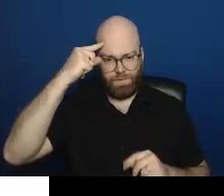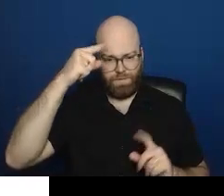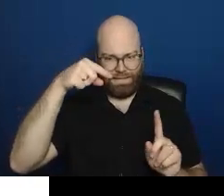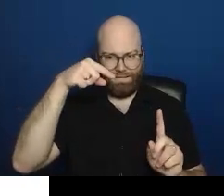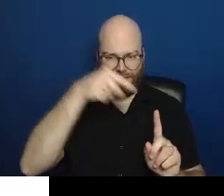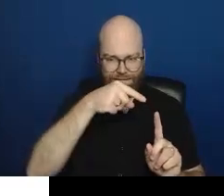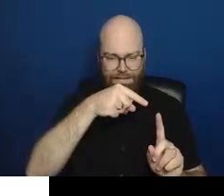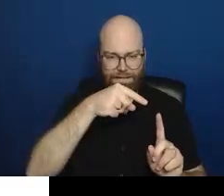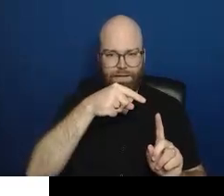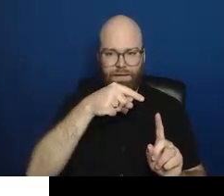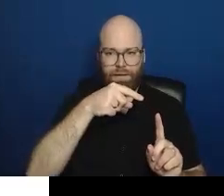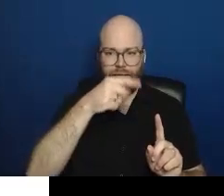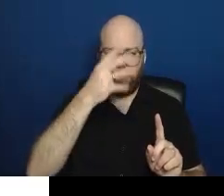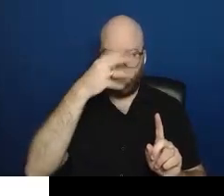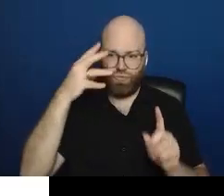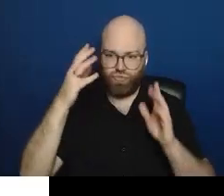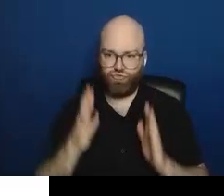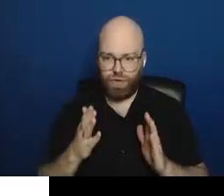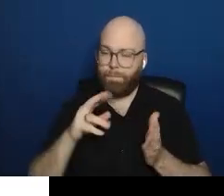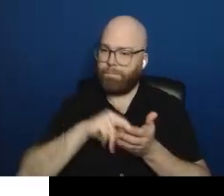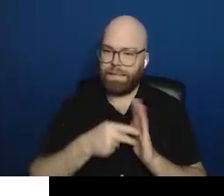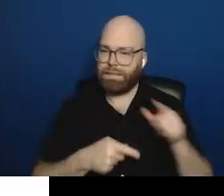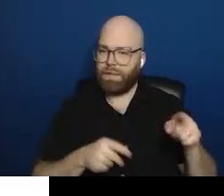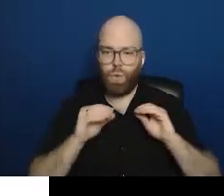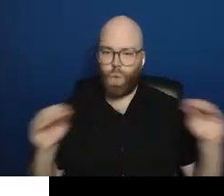A person here with even with a nonimmigrant visa, they're only